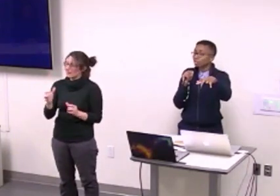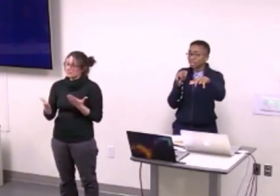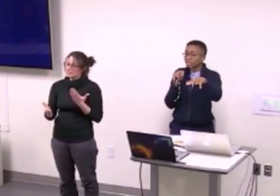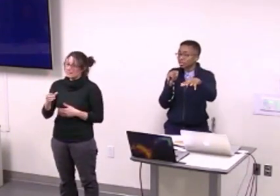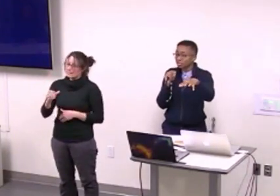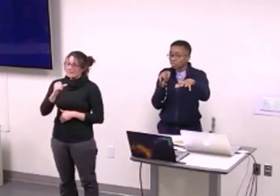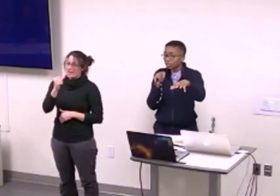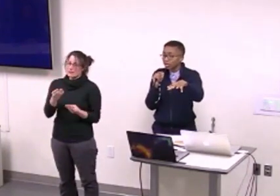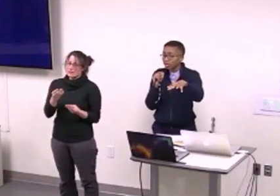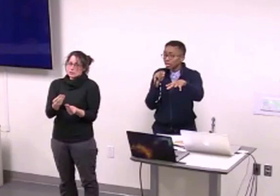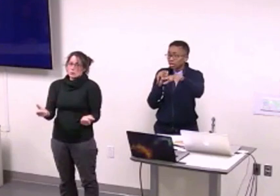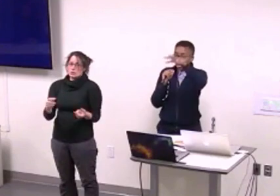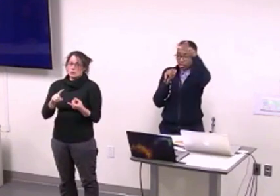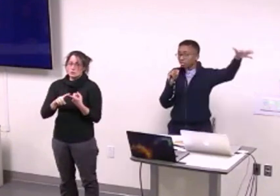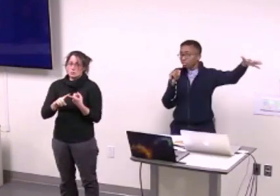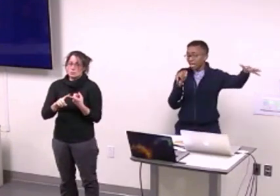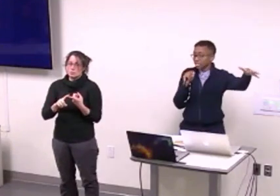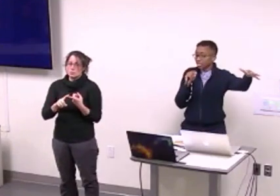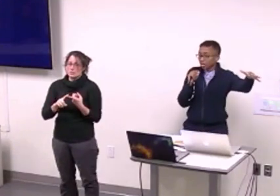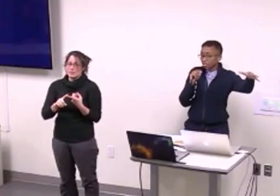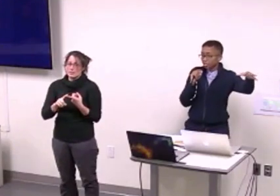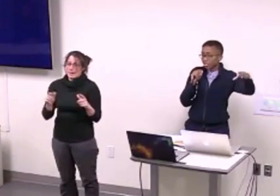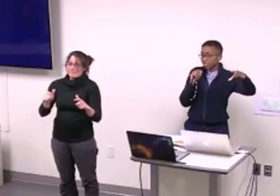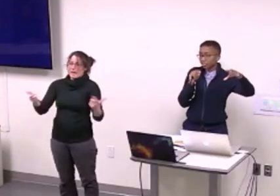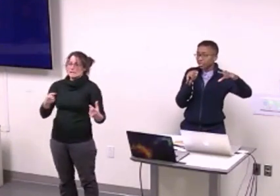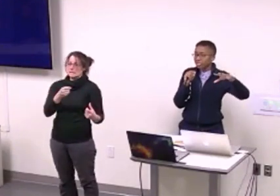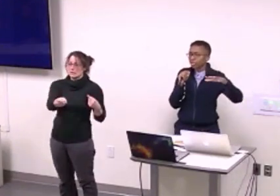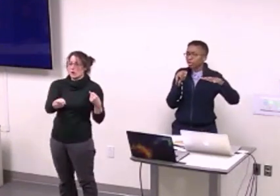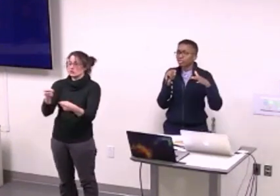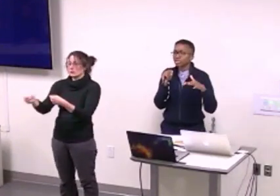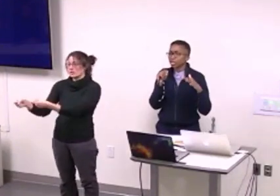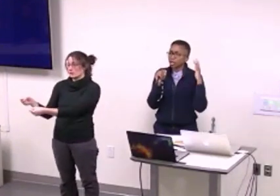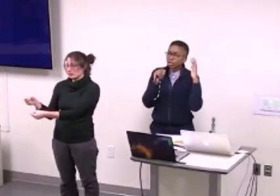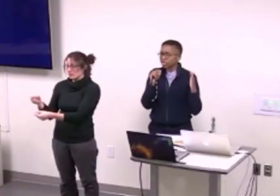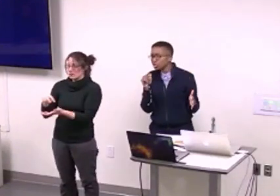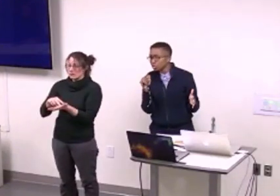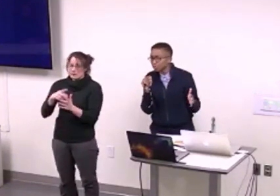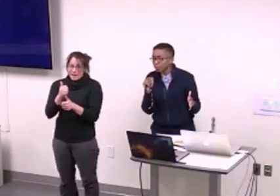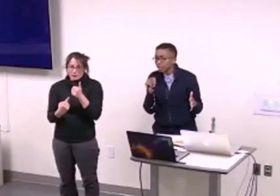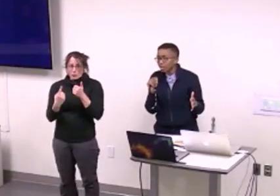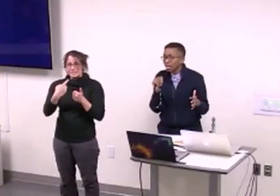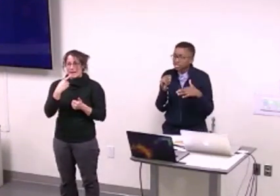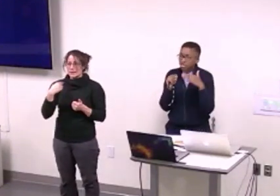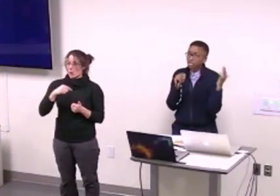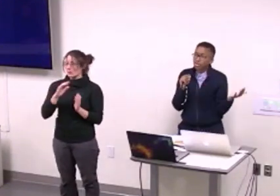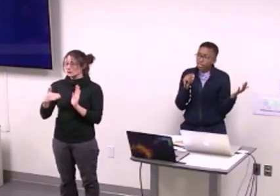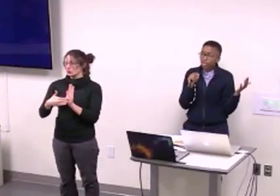to mass incarceration, right? So everyone's like oh, let's sue! And so then you get a lawsuit.